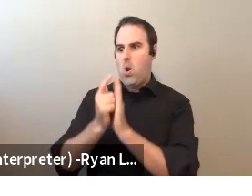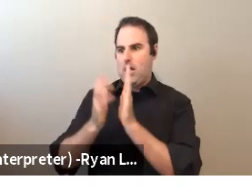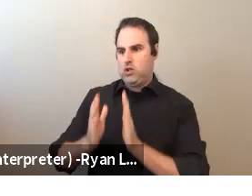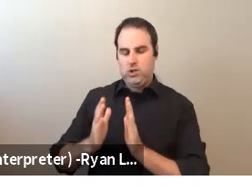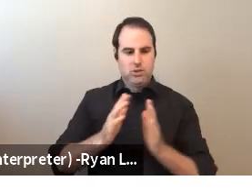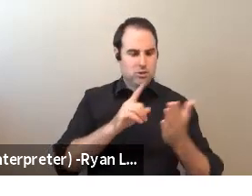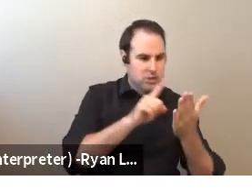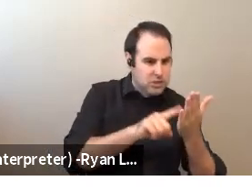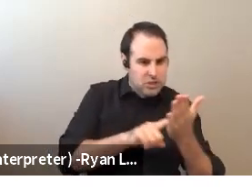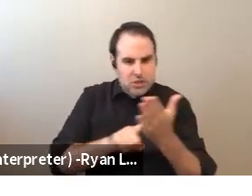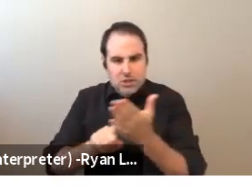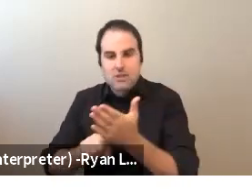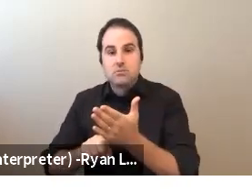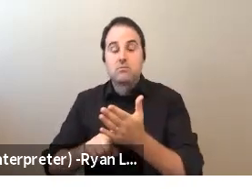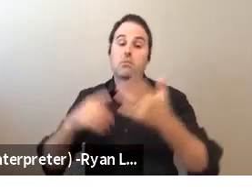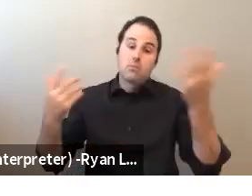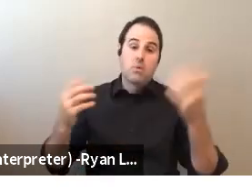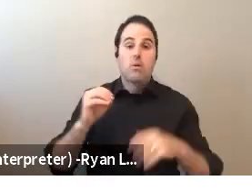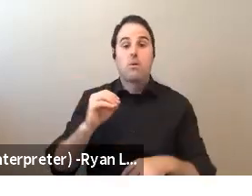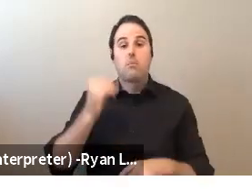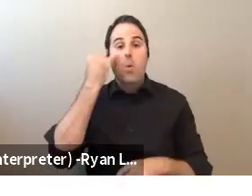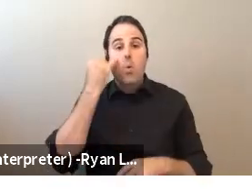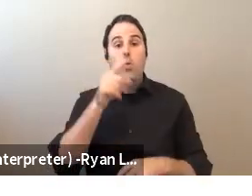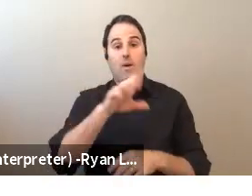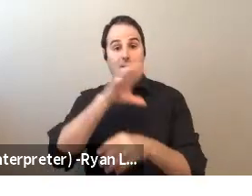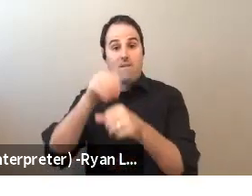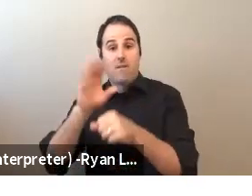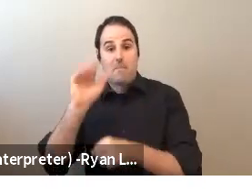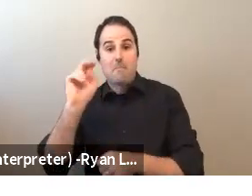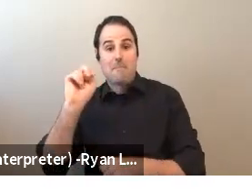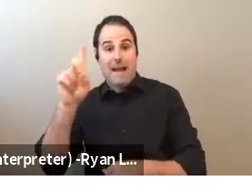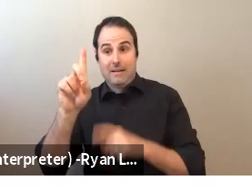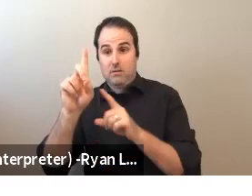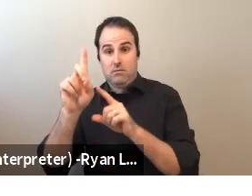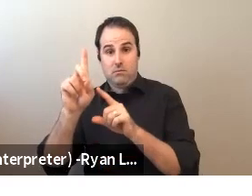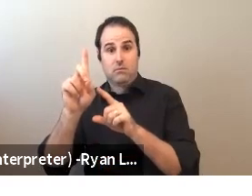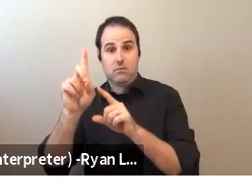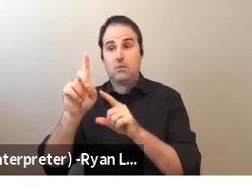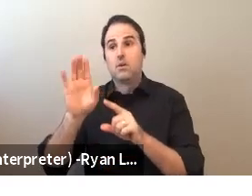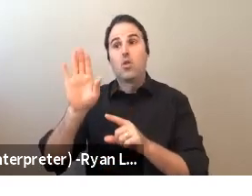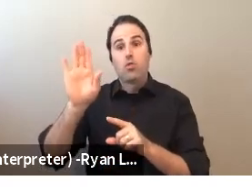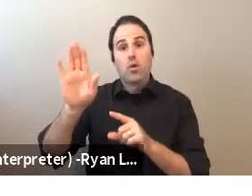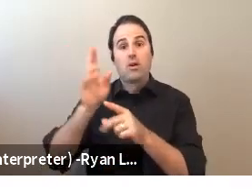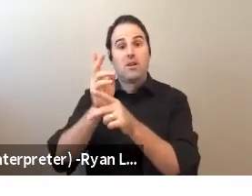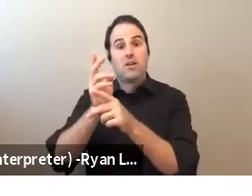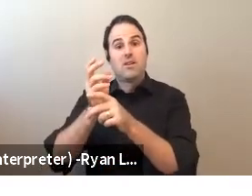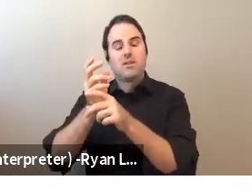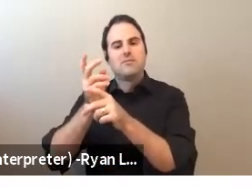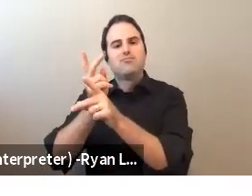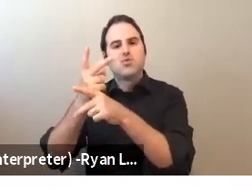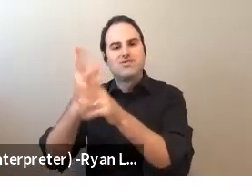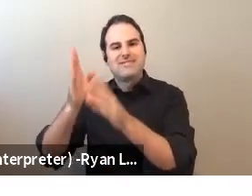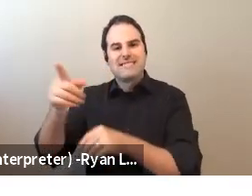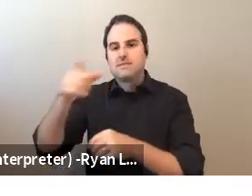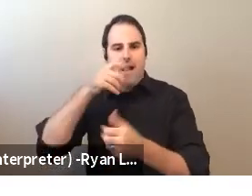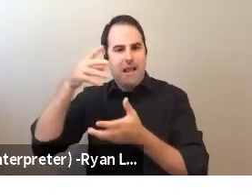Or if you're in a band whose label won't let you put a song on a file sharing network or if you're a professor trying to put together online course materials.